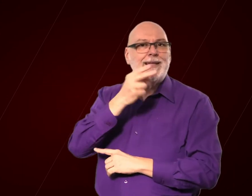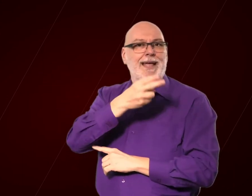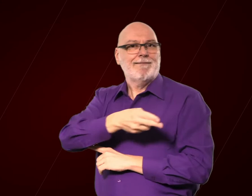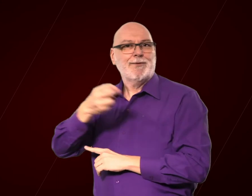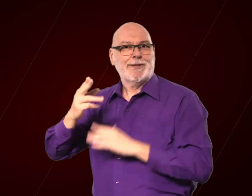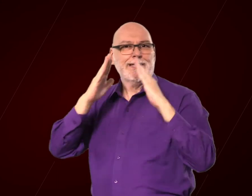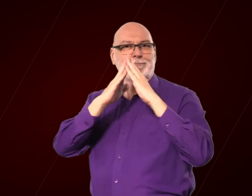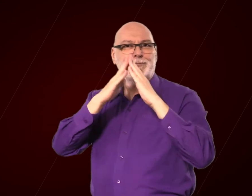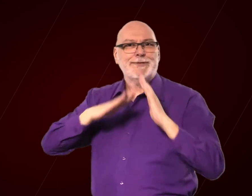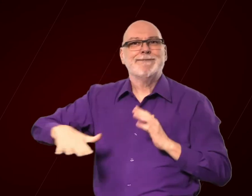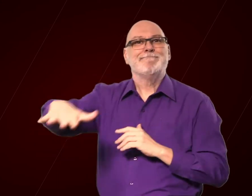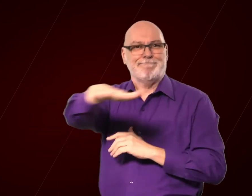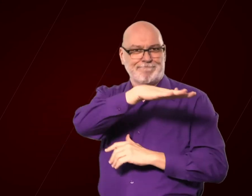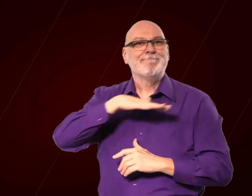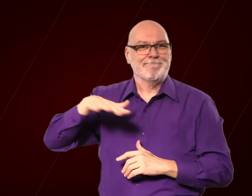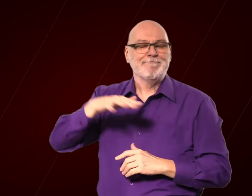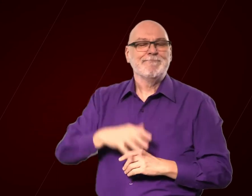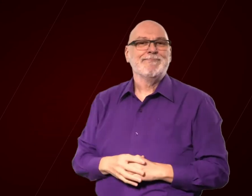and HoH community.